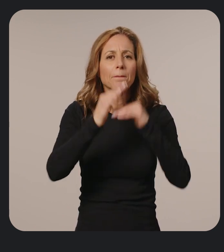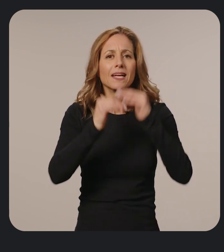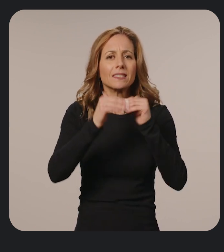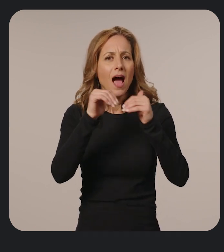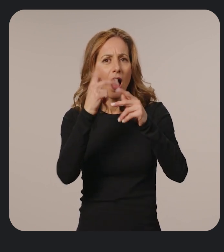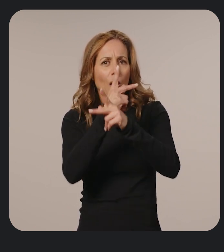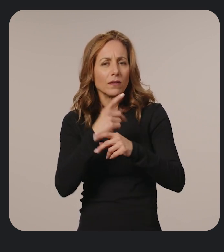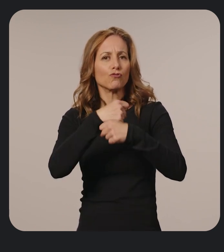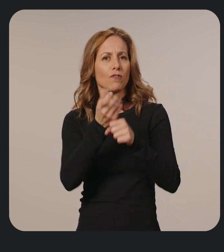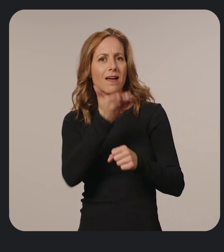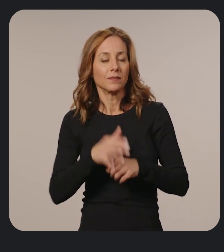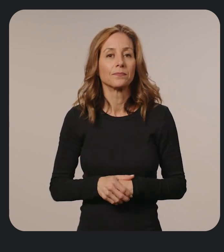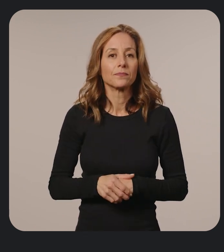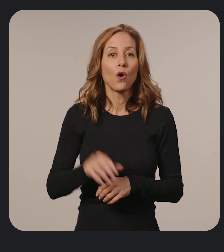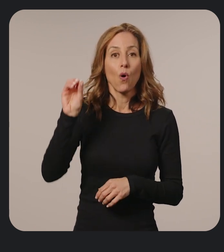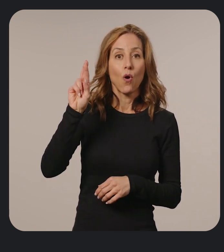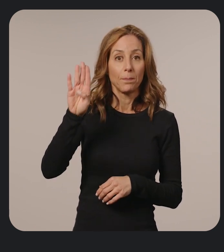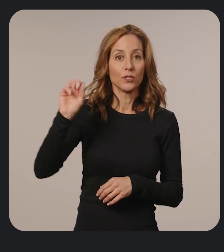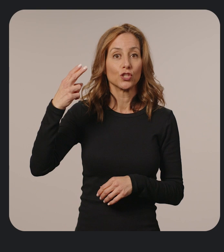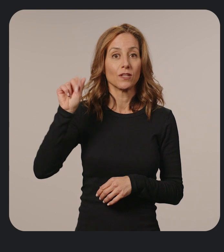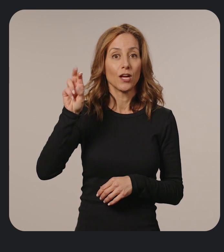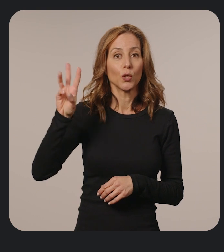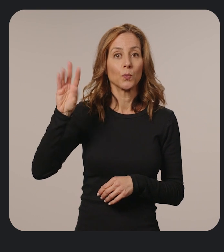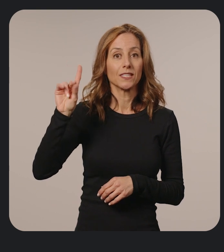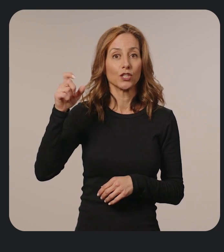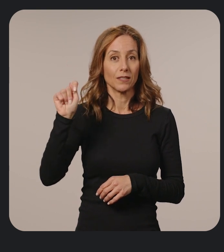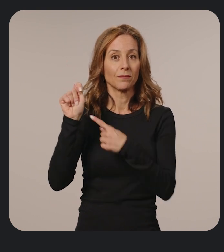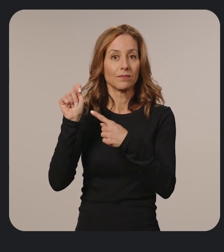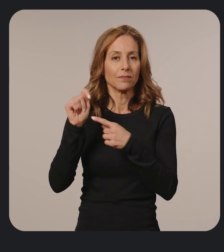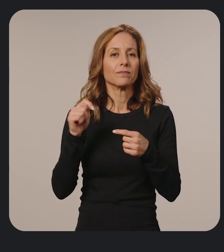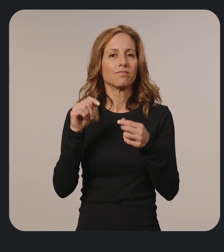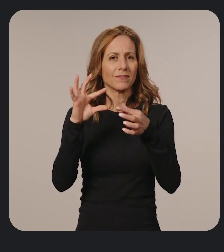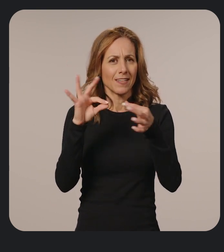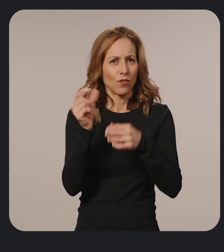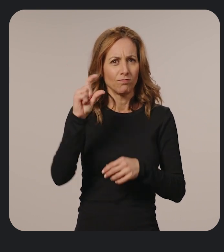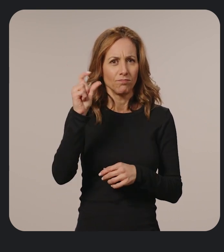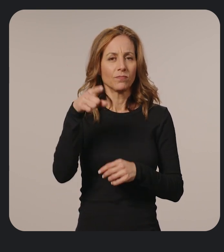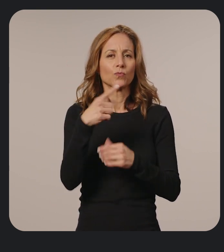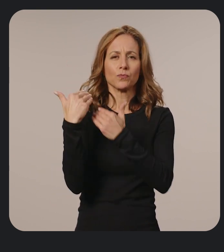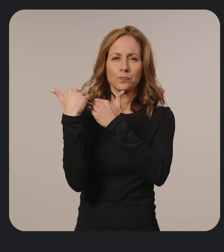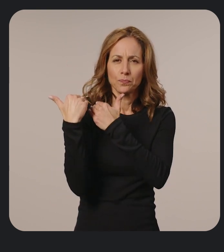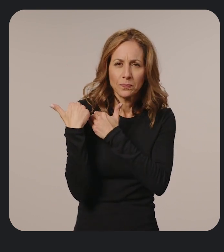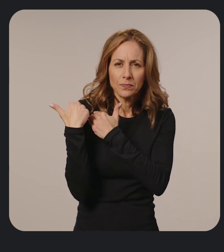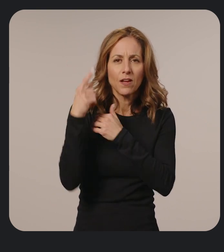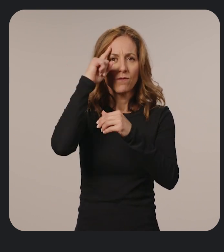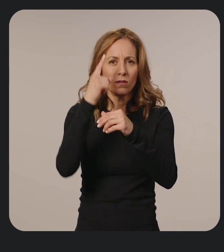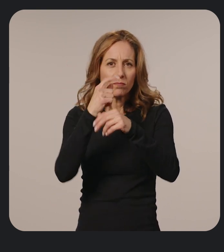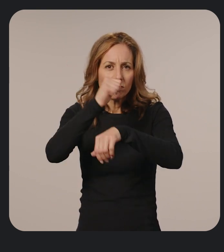blocks used to create it. OrbShaderWidget is a stateful widget responsible for configuring and drawing that shape.